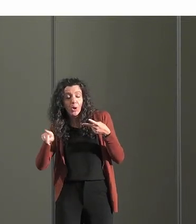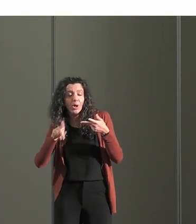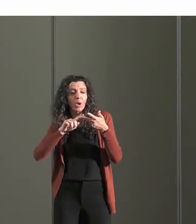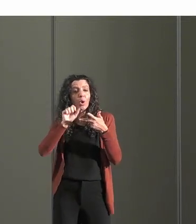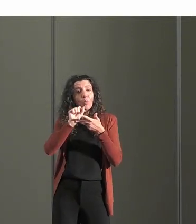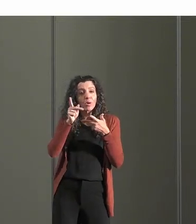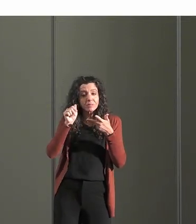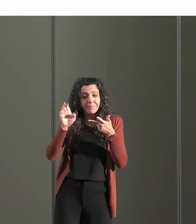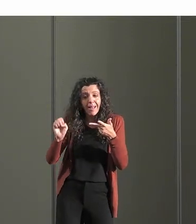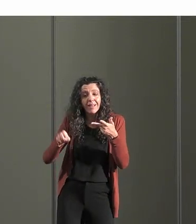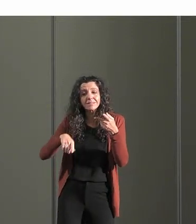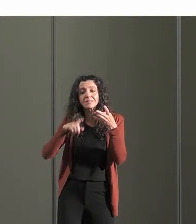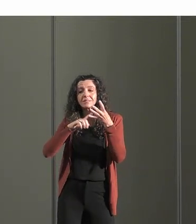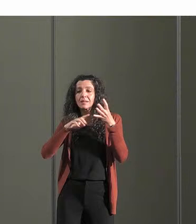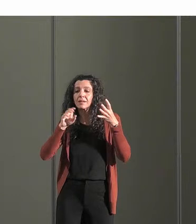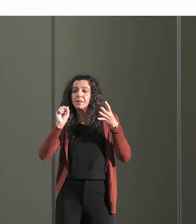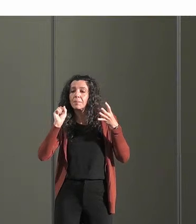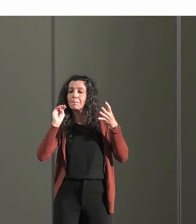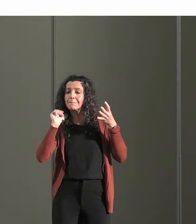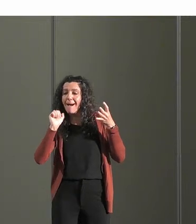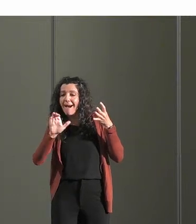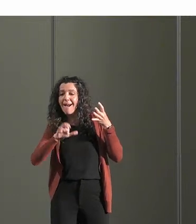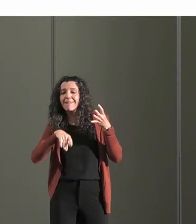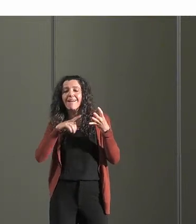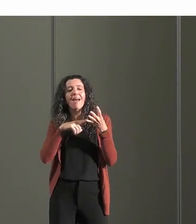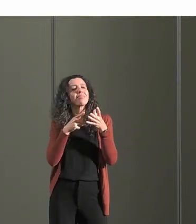And then Chrome and Chrome Books. Work space, maps and we